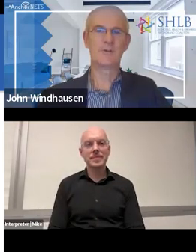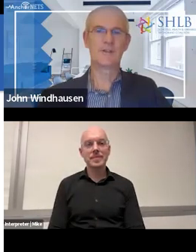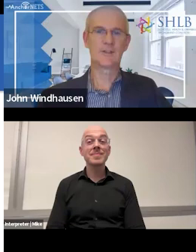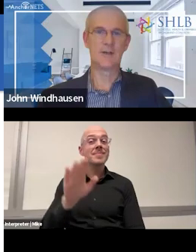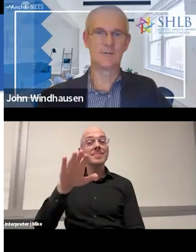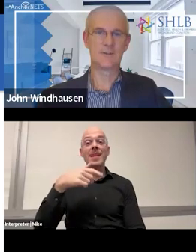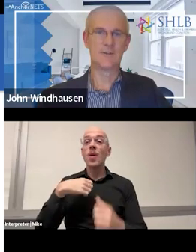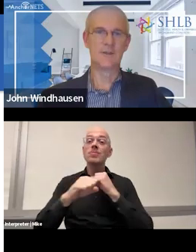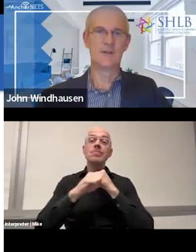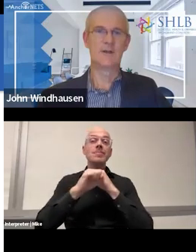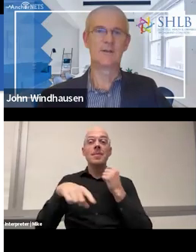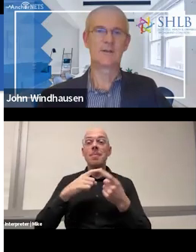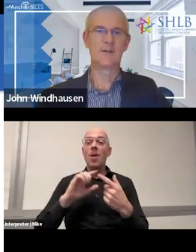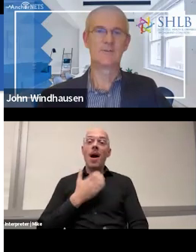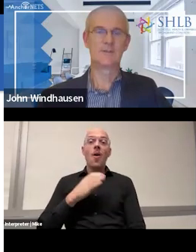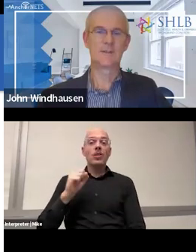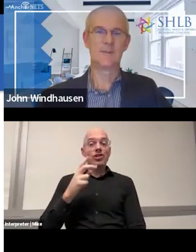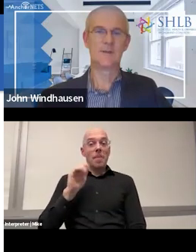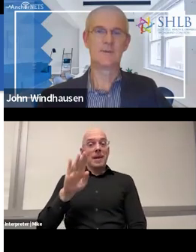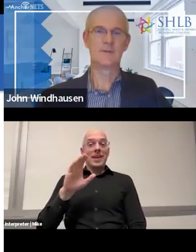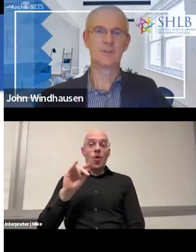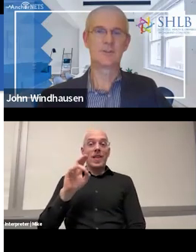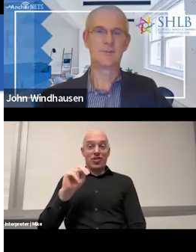John Windhausen: Just a word about our Shelby Coalition Anchor Nets Conference.